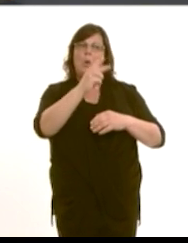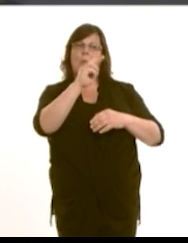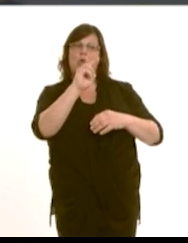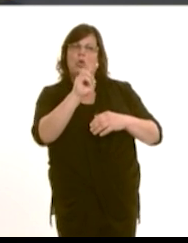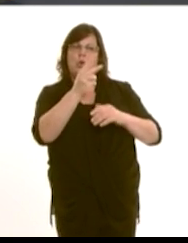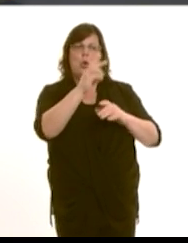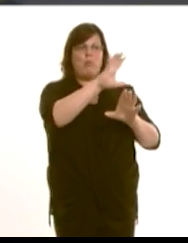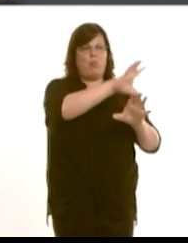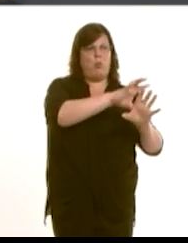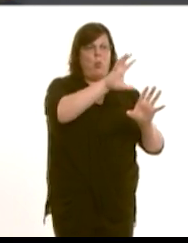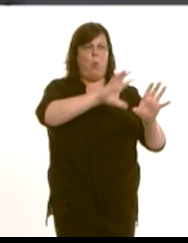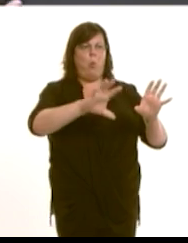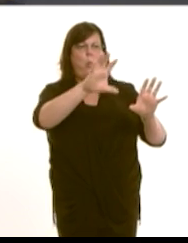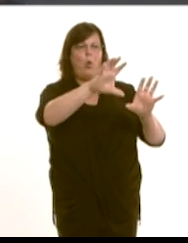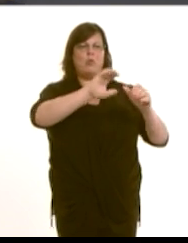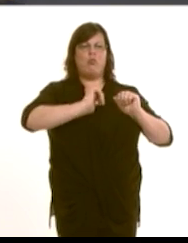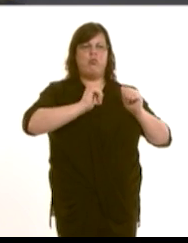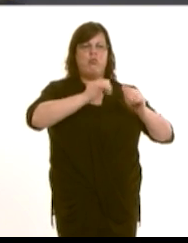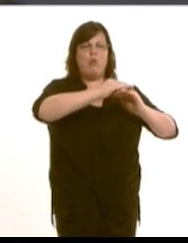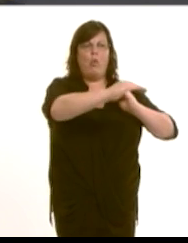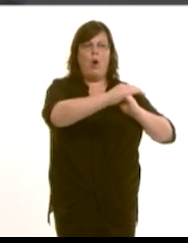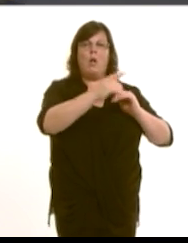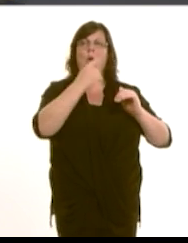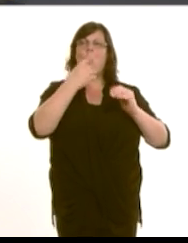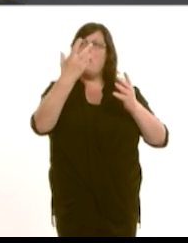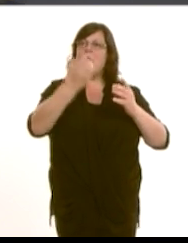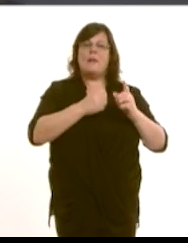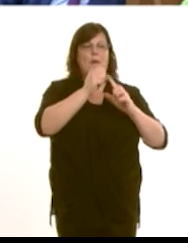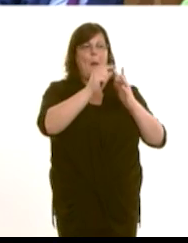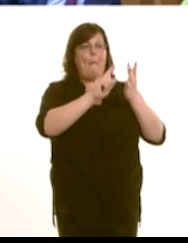We have 40 per cent of upland hill farming, so we have pillar 1 and pillar 2 funding as well.